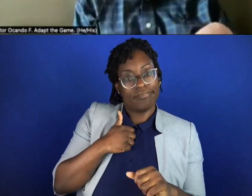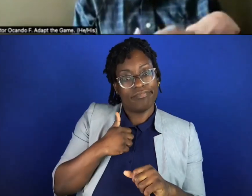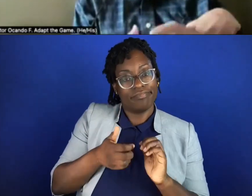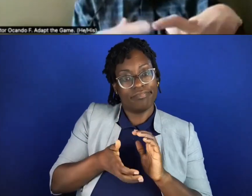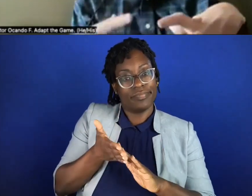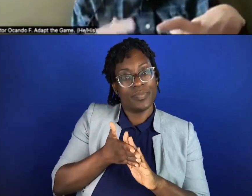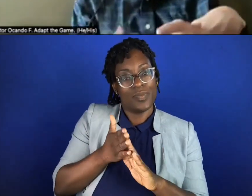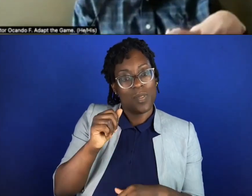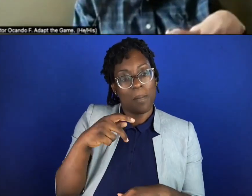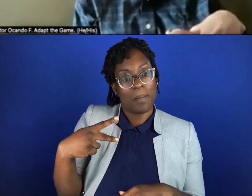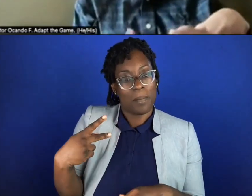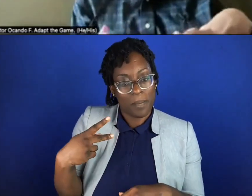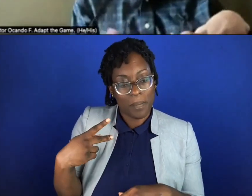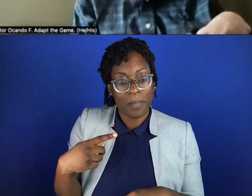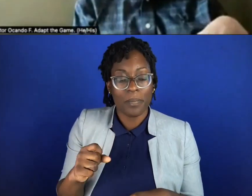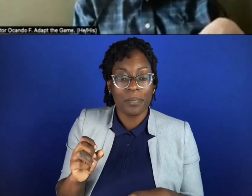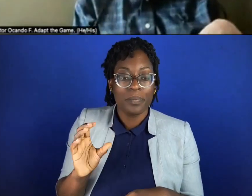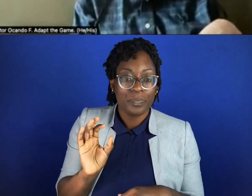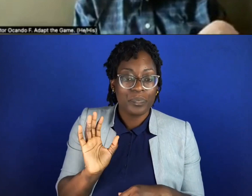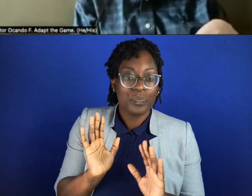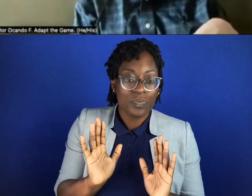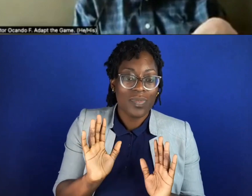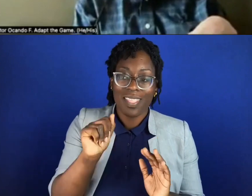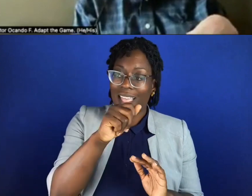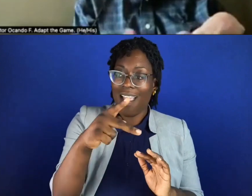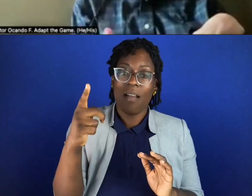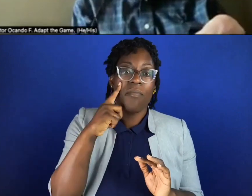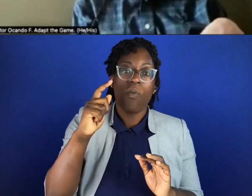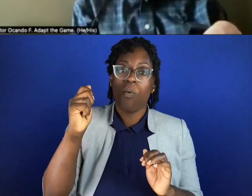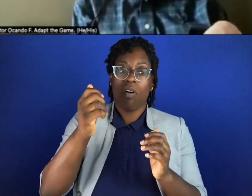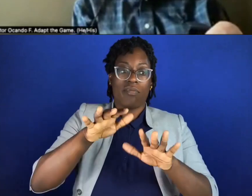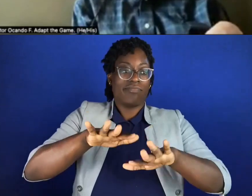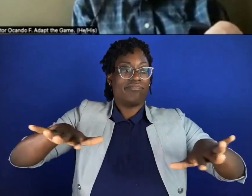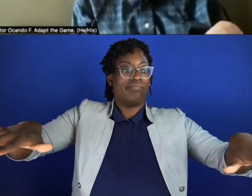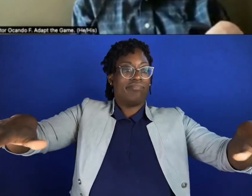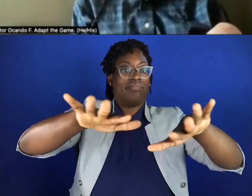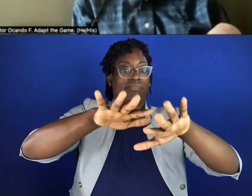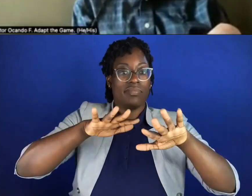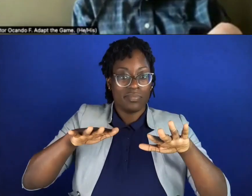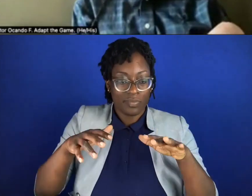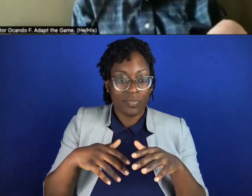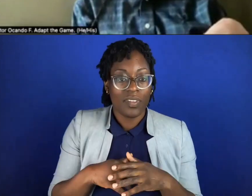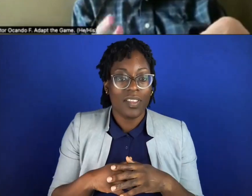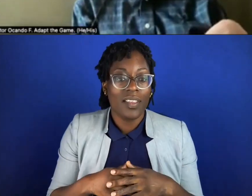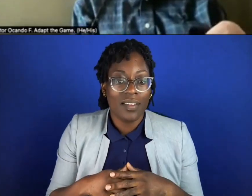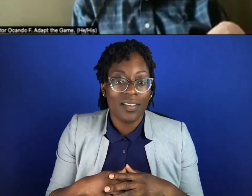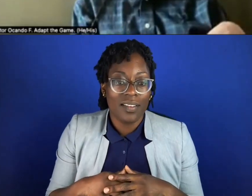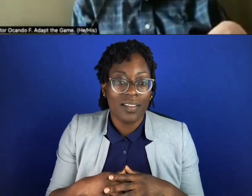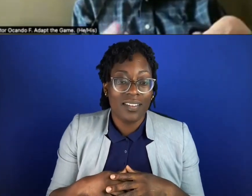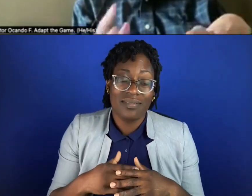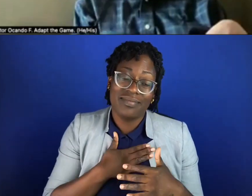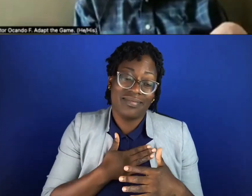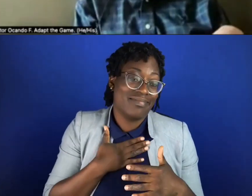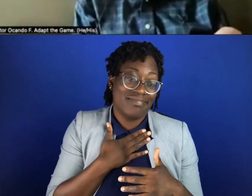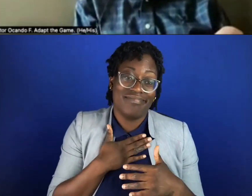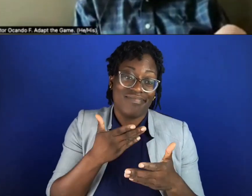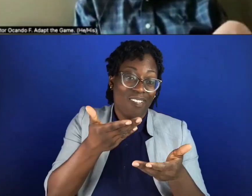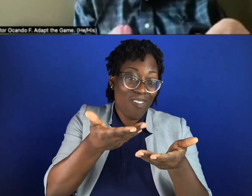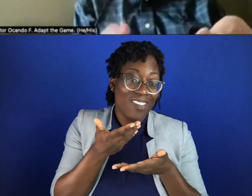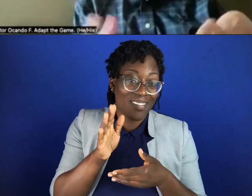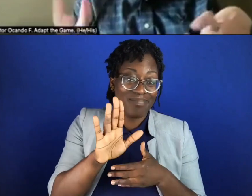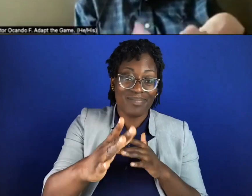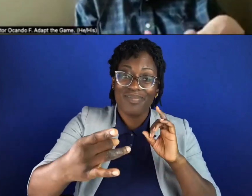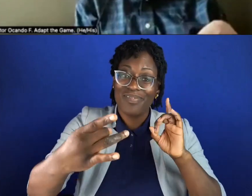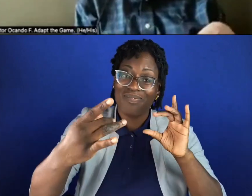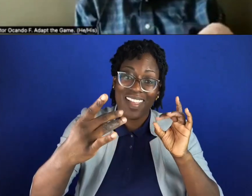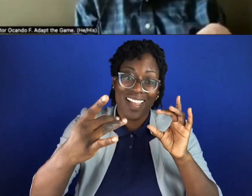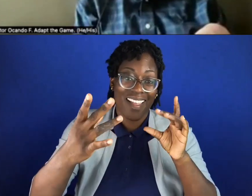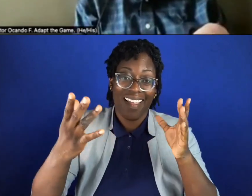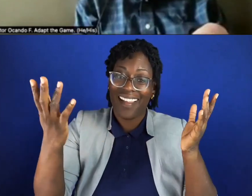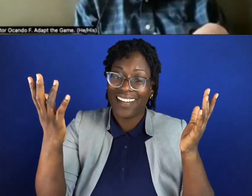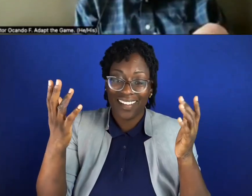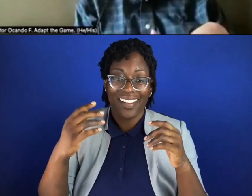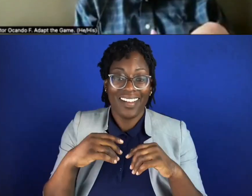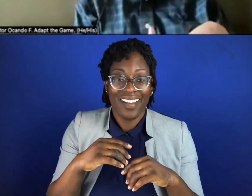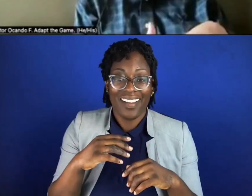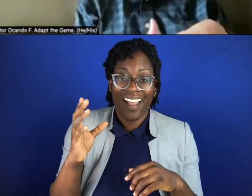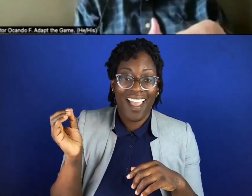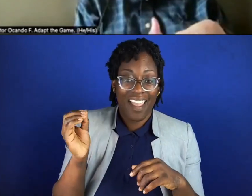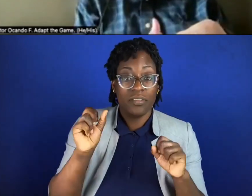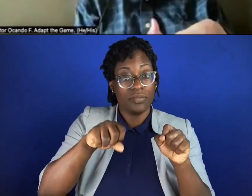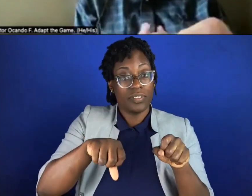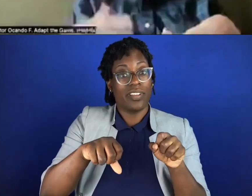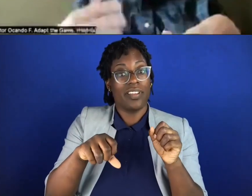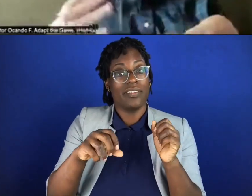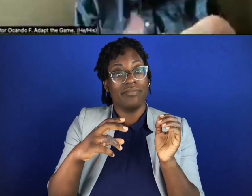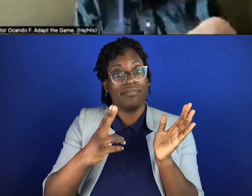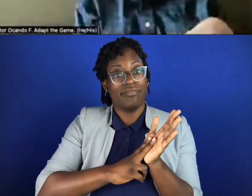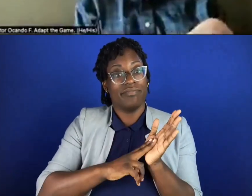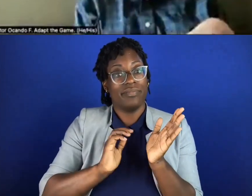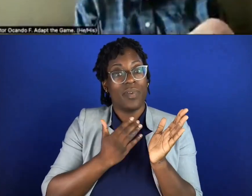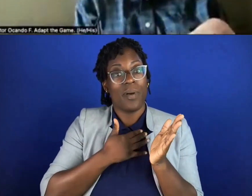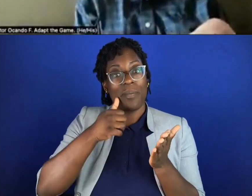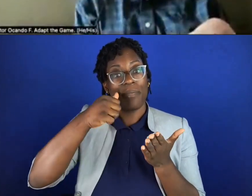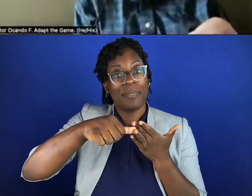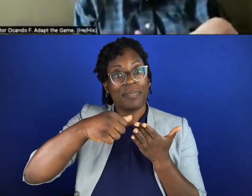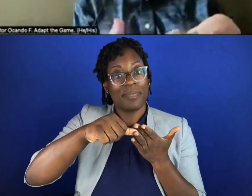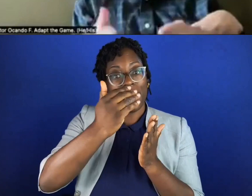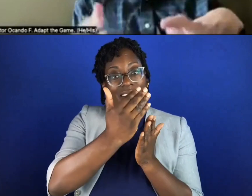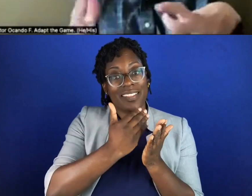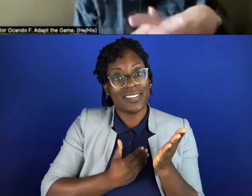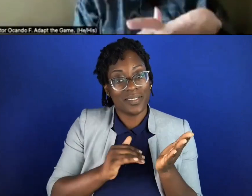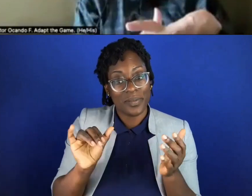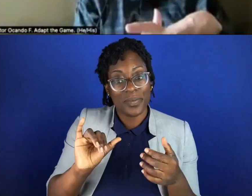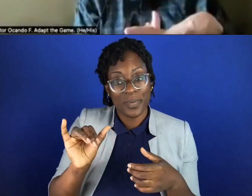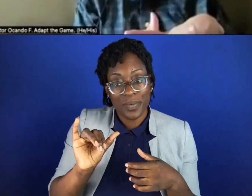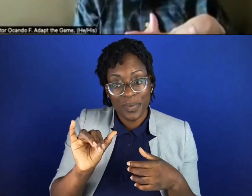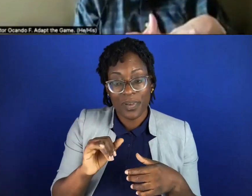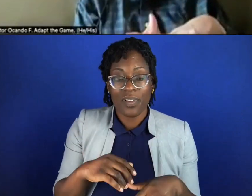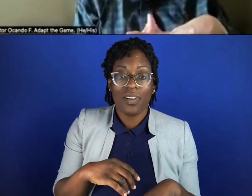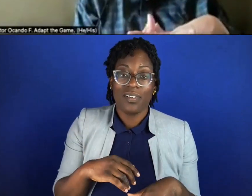The app is for everyone out there. Just give us your feedback, sign up for our mailing